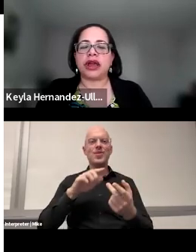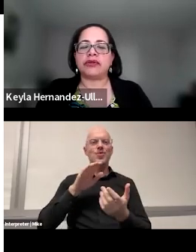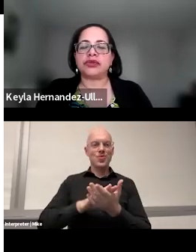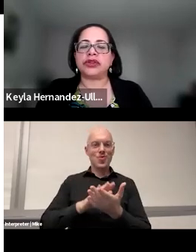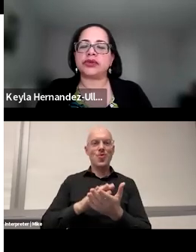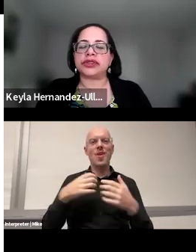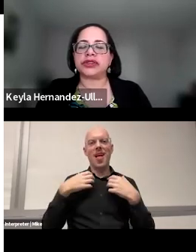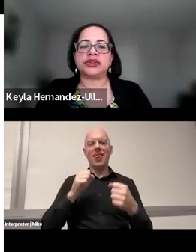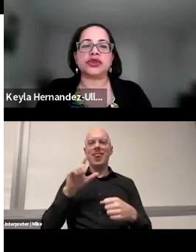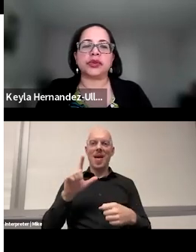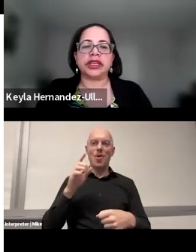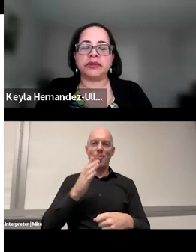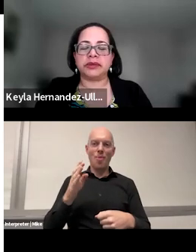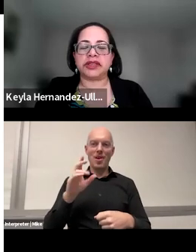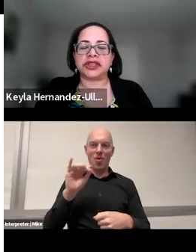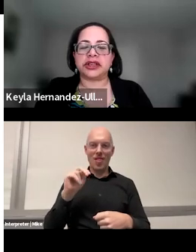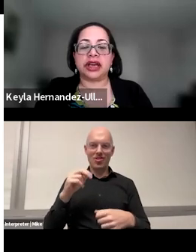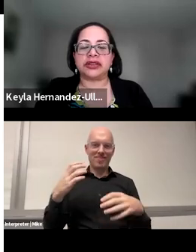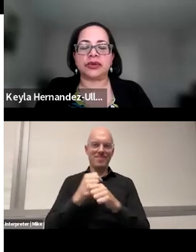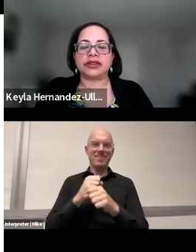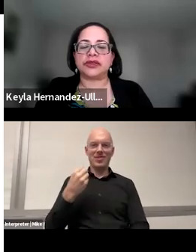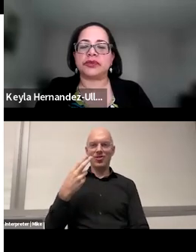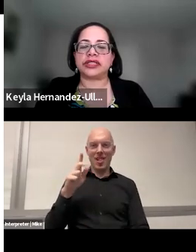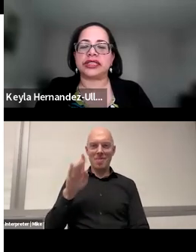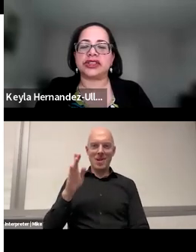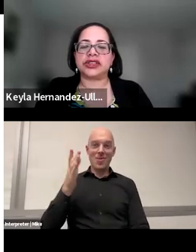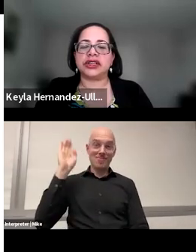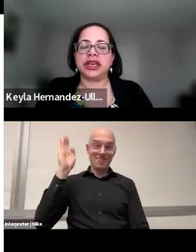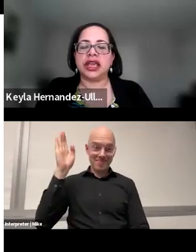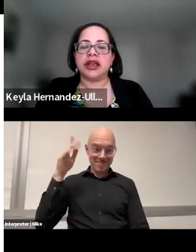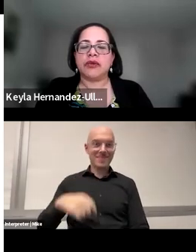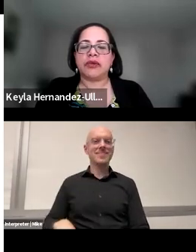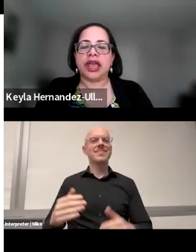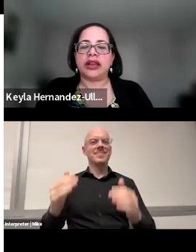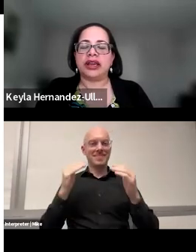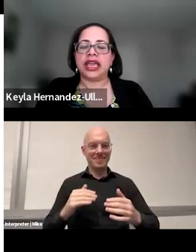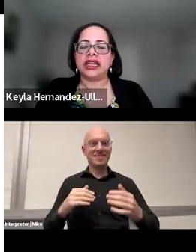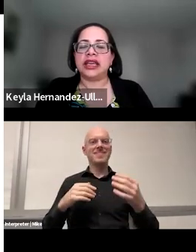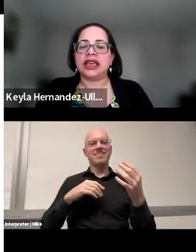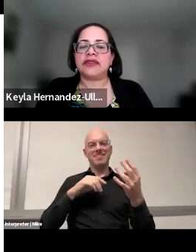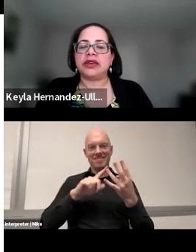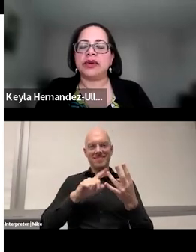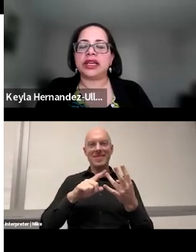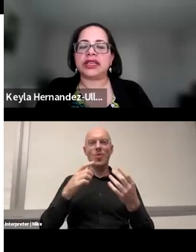Keyla Hernandez-Ulloa: We will then go through some consumer and partner outreach resources which you will hear me mention a lot throughout this presentation.